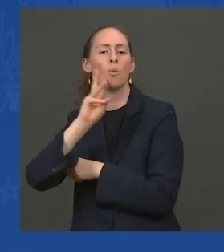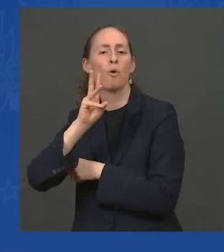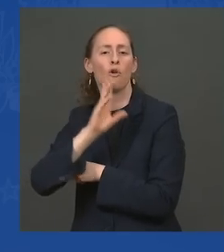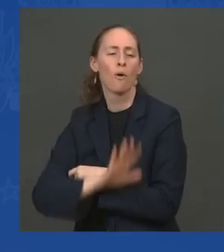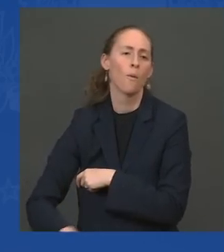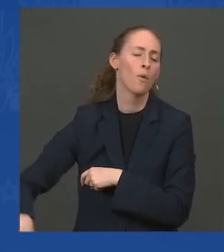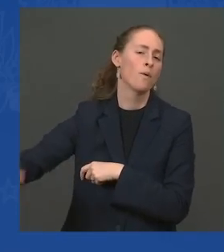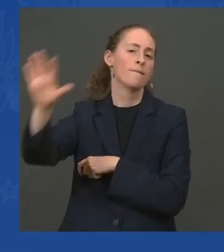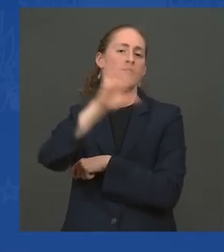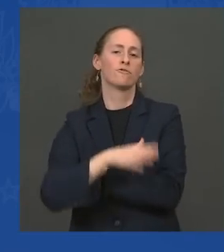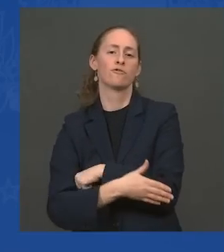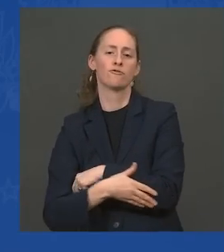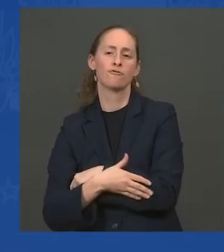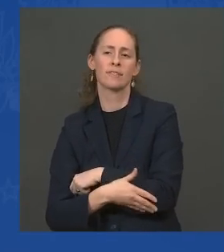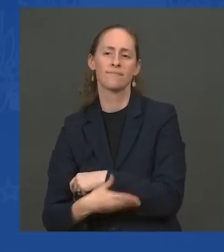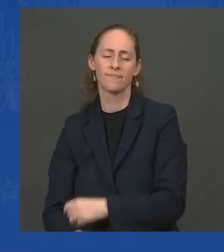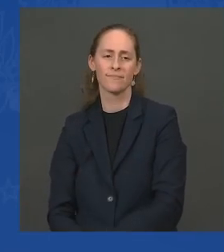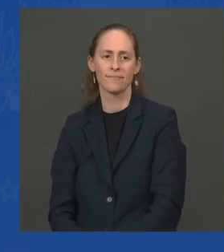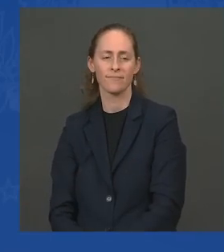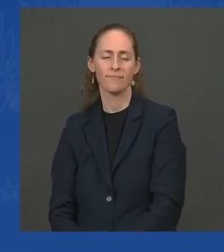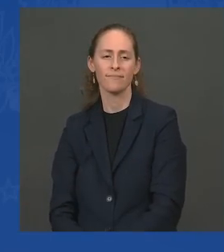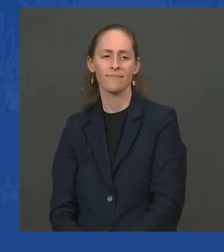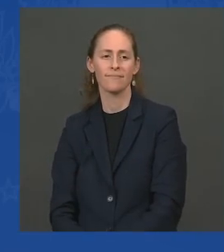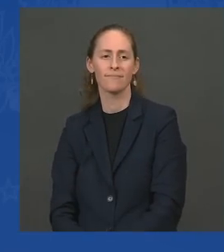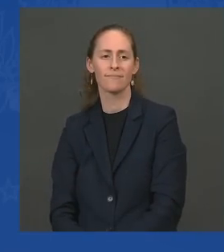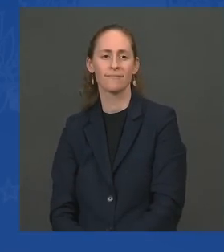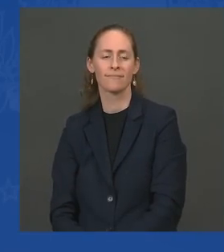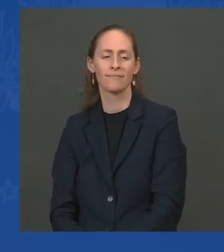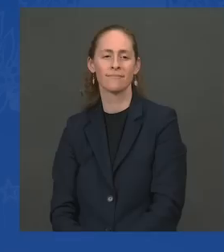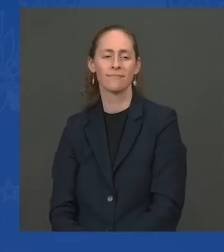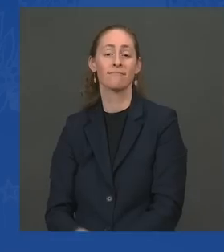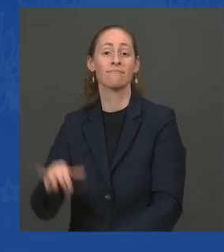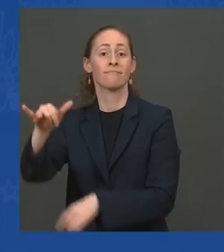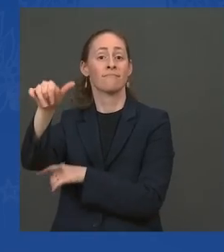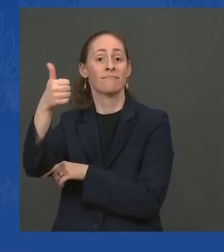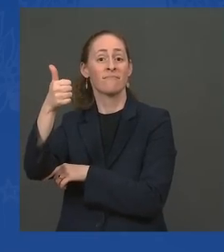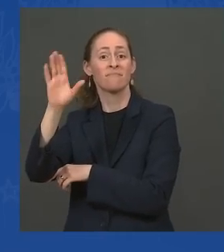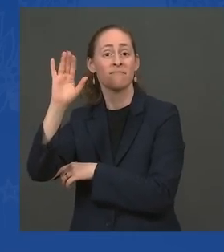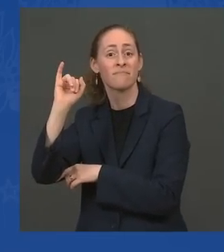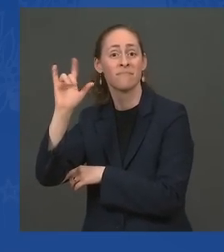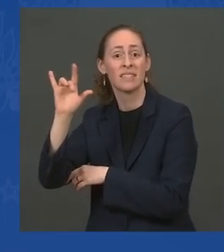and there's an additional $10 billion nationwide to eliminate the dangerous forever chemical,